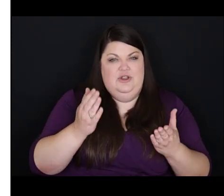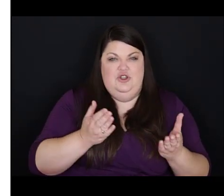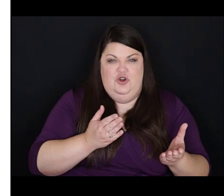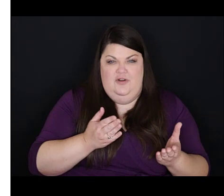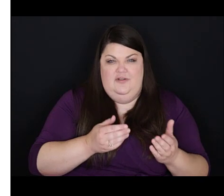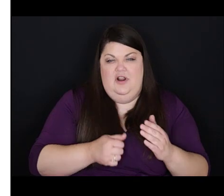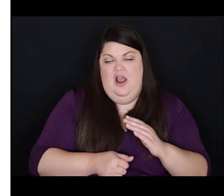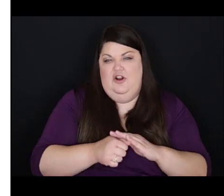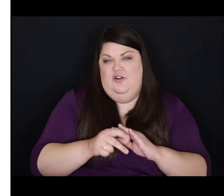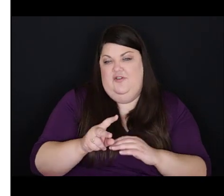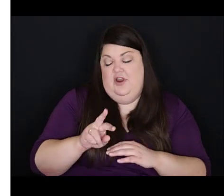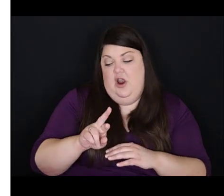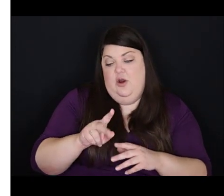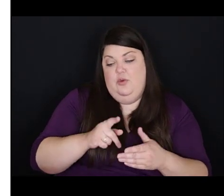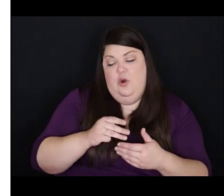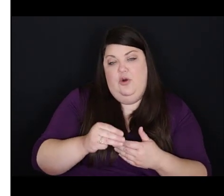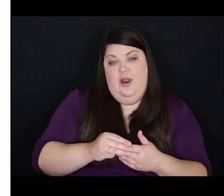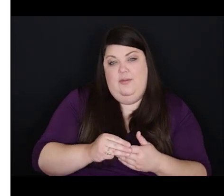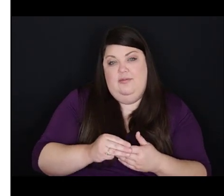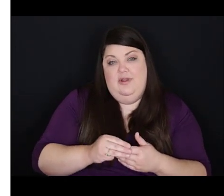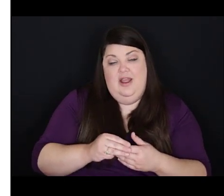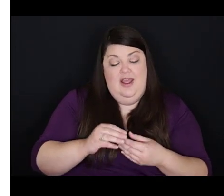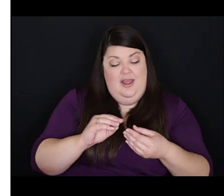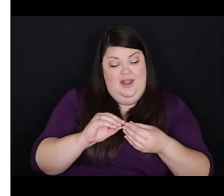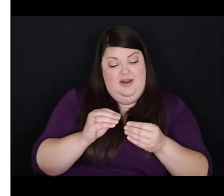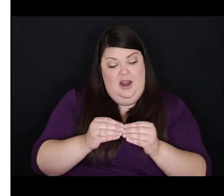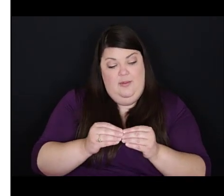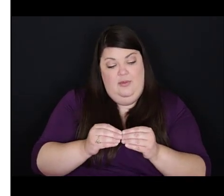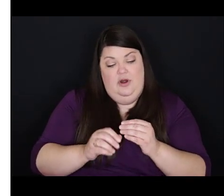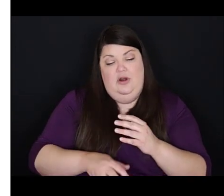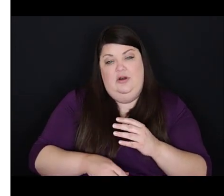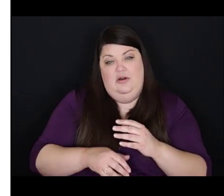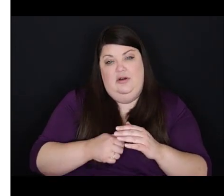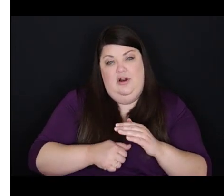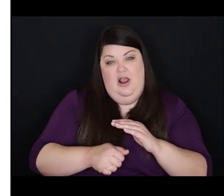with the number served under the Supported Employment program identified separately.